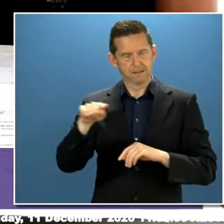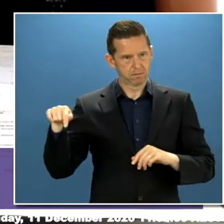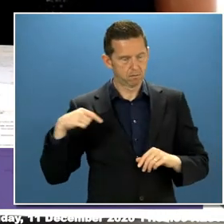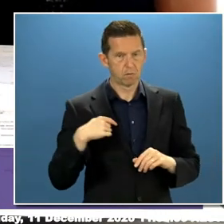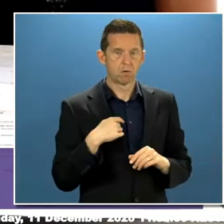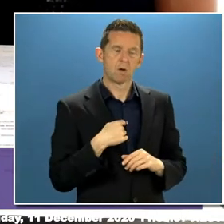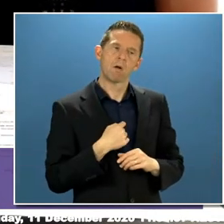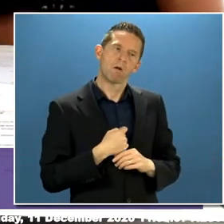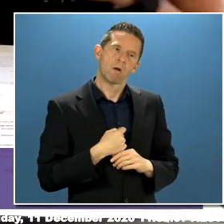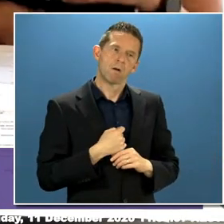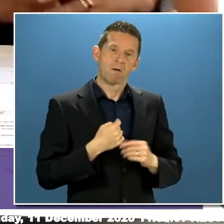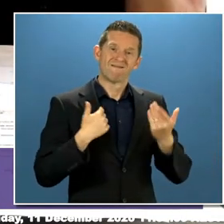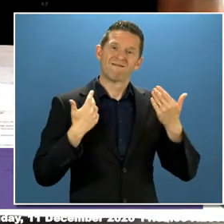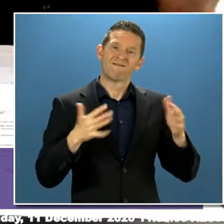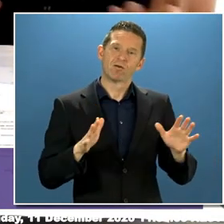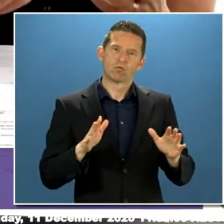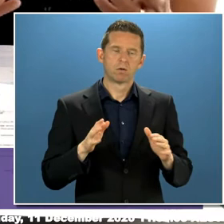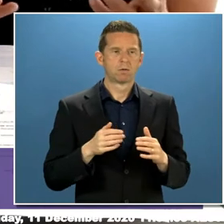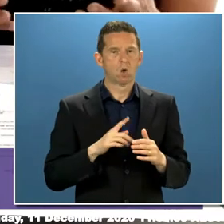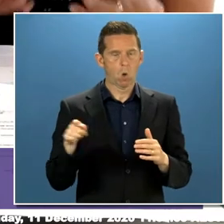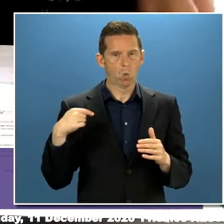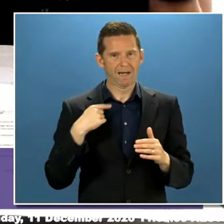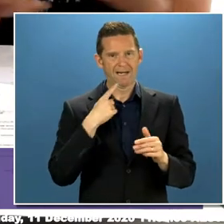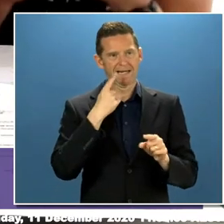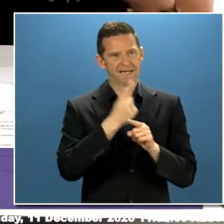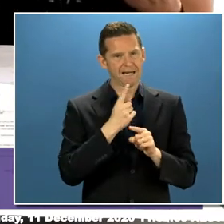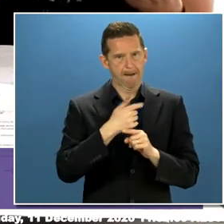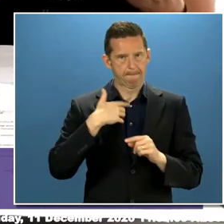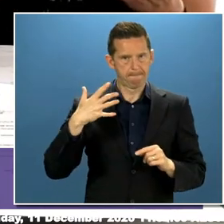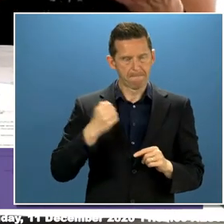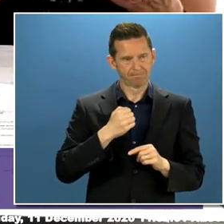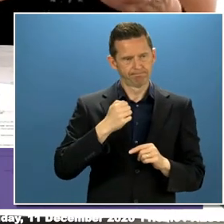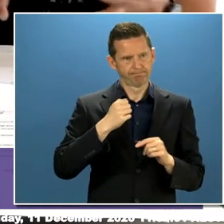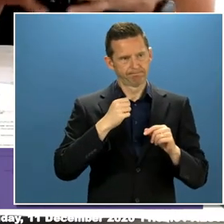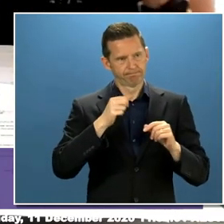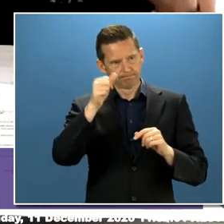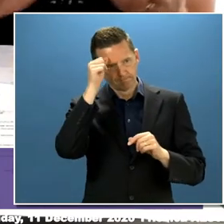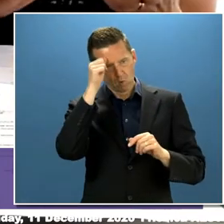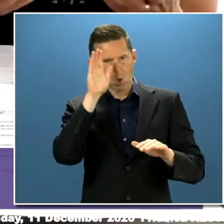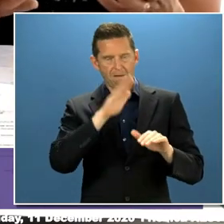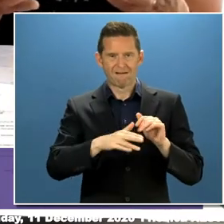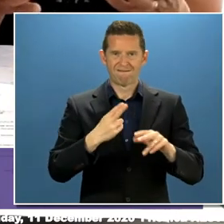it, we all said the sort of things we need to be aware of for inclusion from